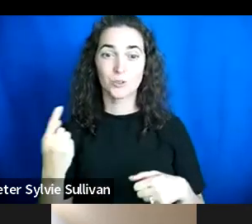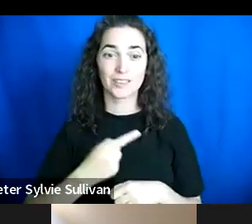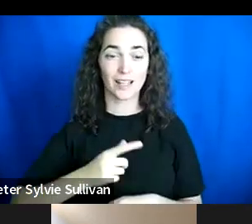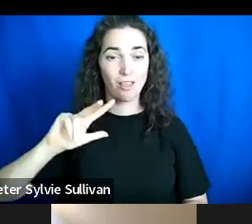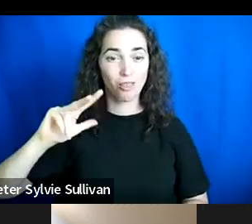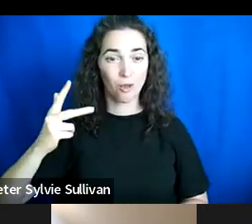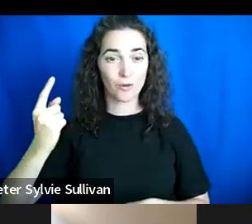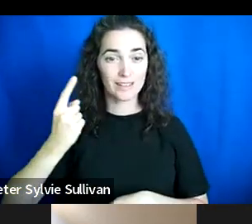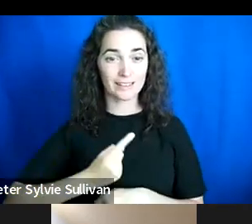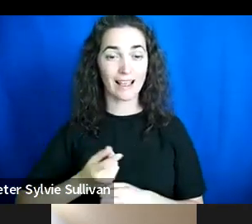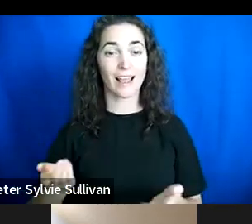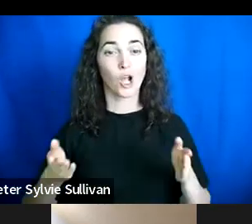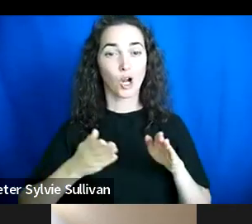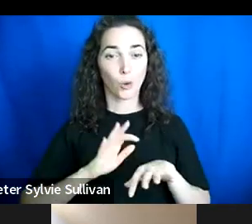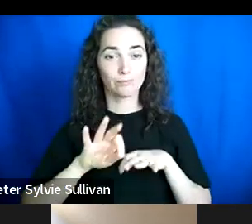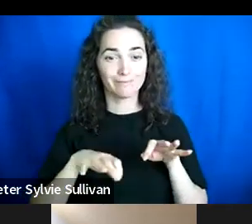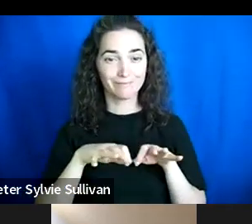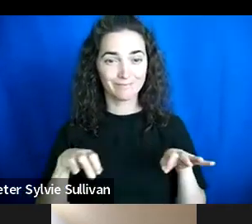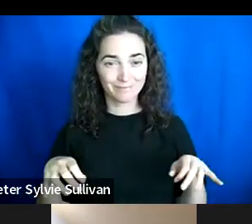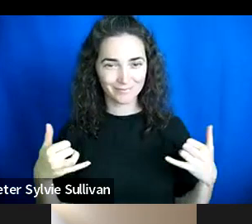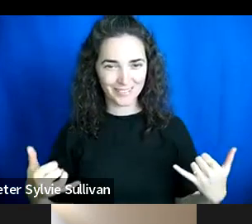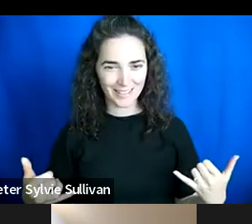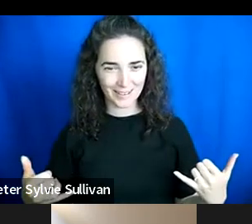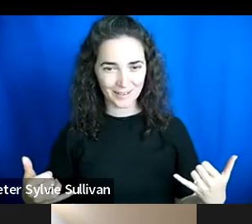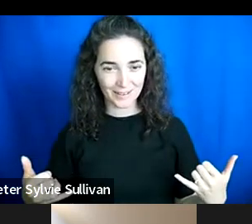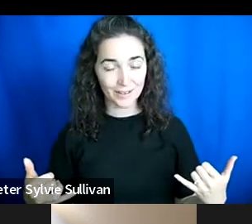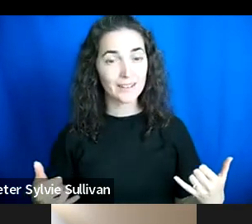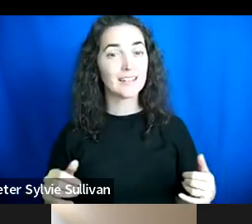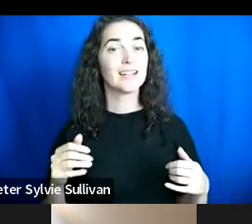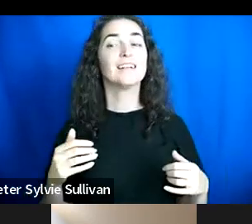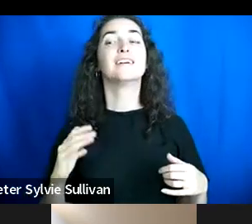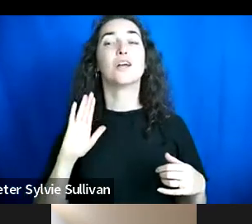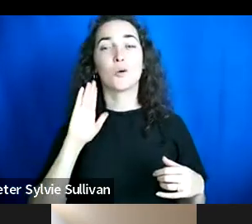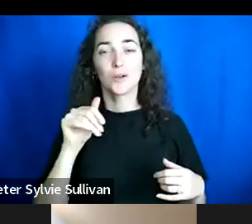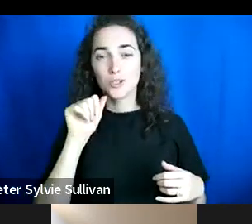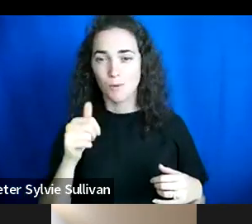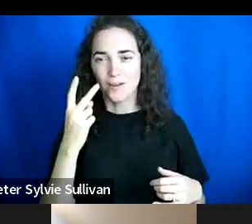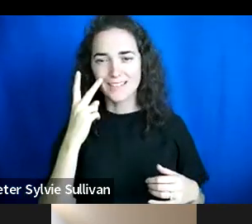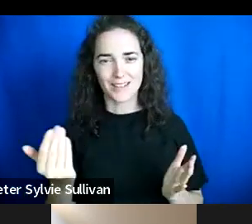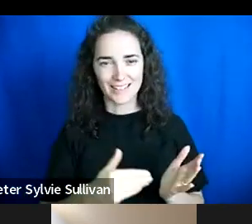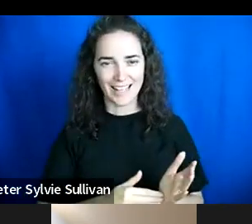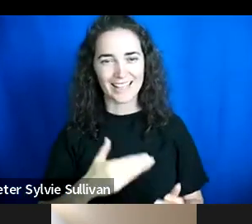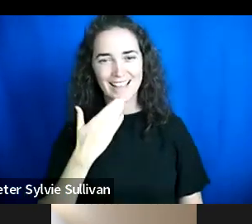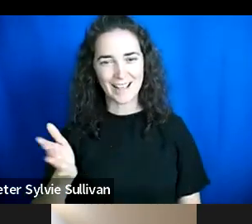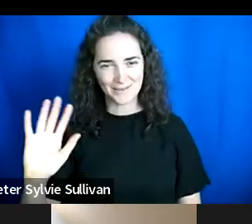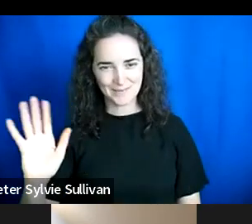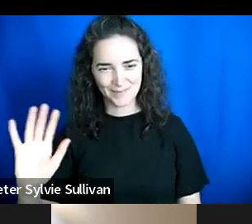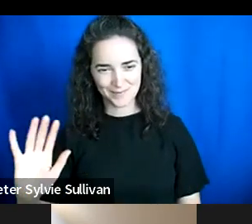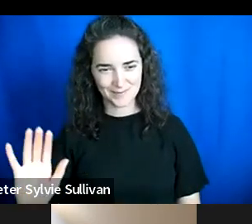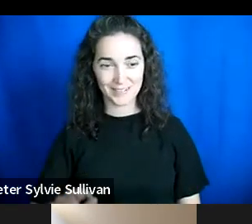Day 3 of our go to conference, so we shall see everyone tomorrow.